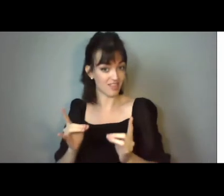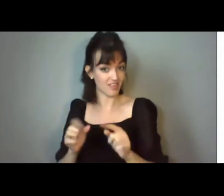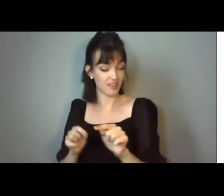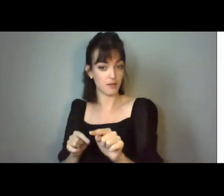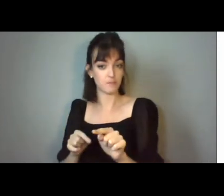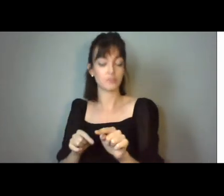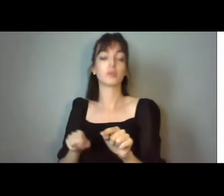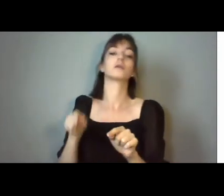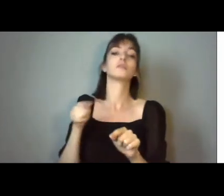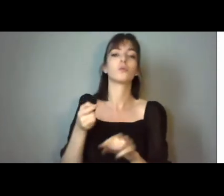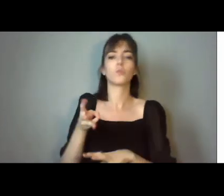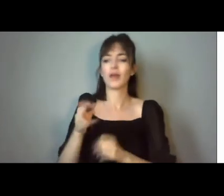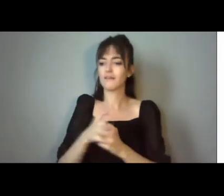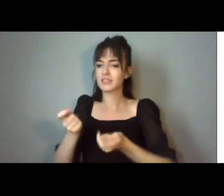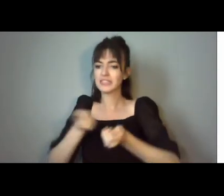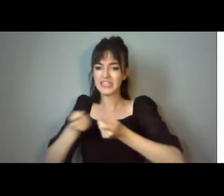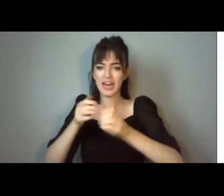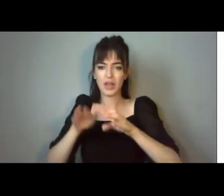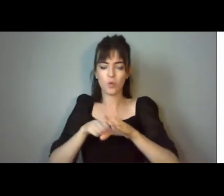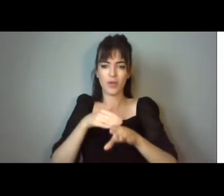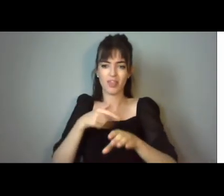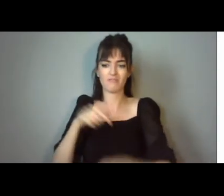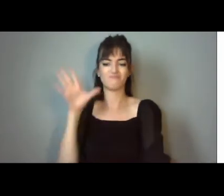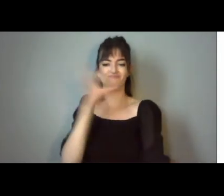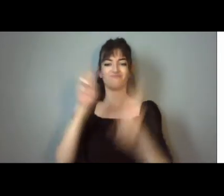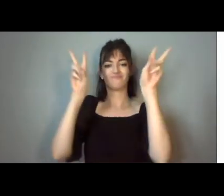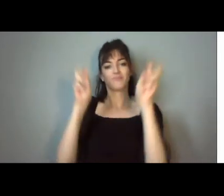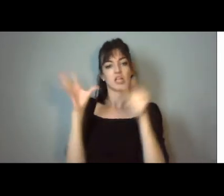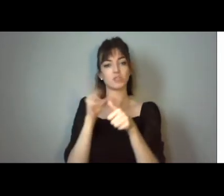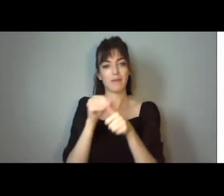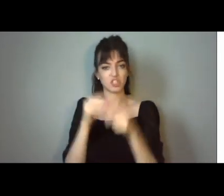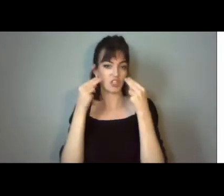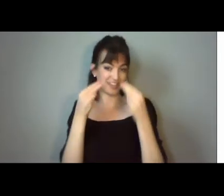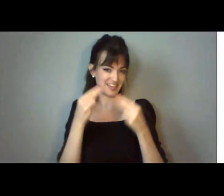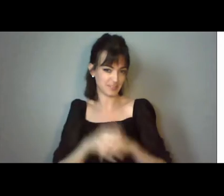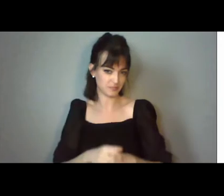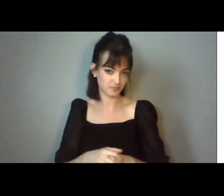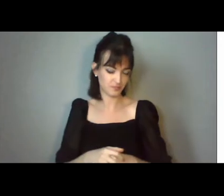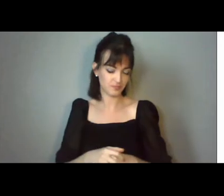dealing with their perceived special needs. The convention on the Rights of Persons with